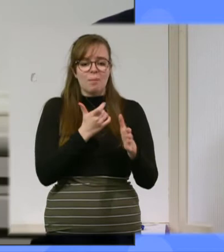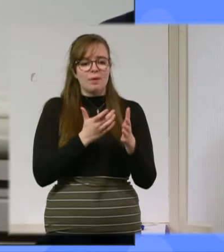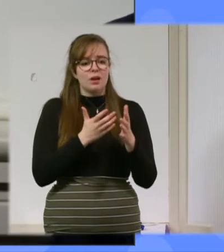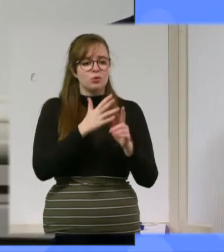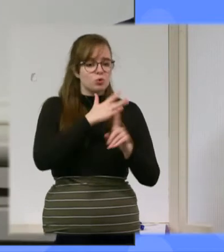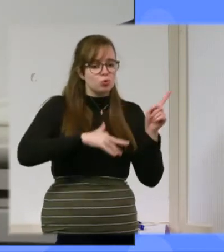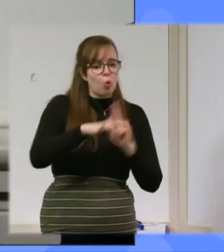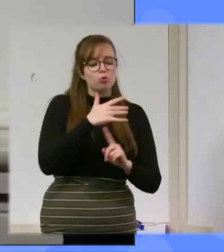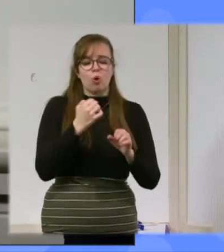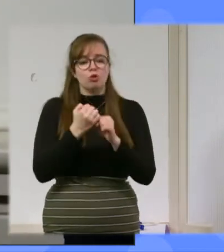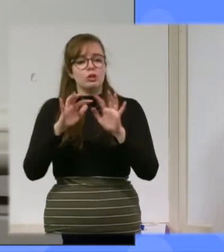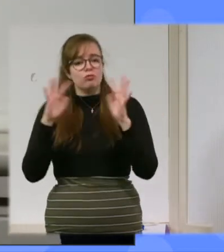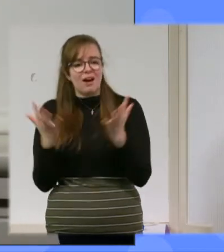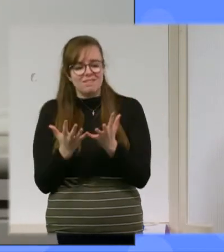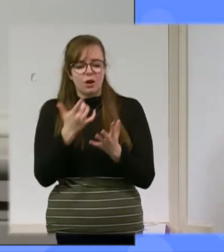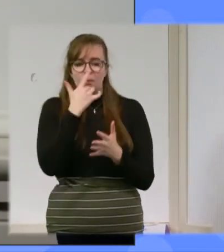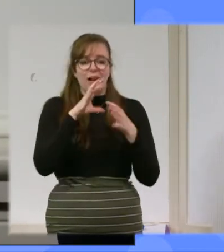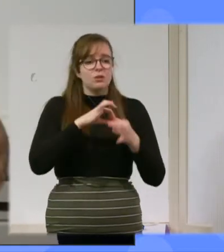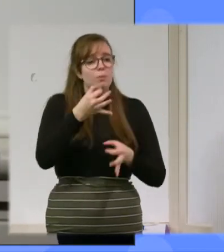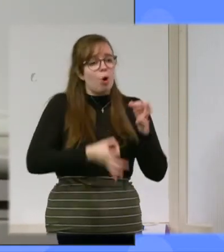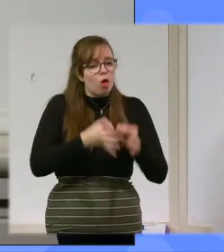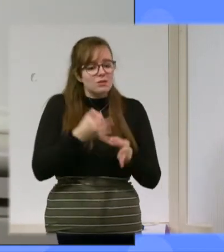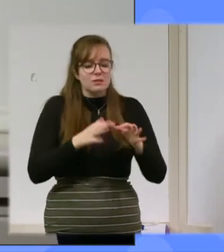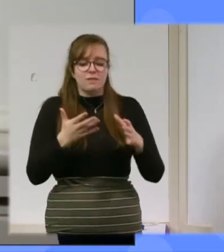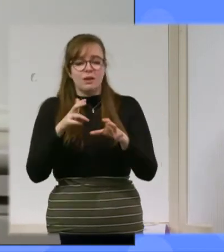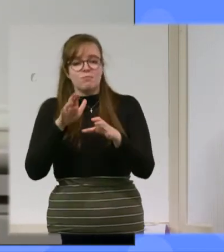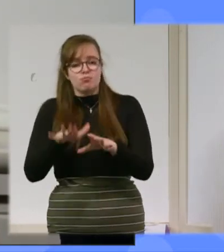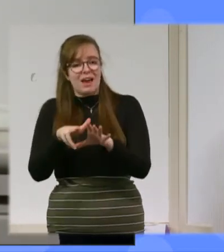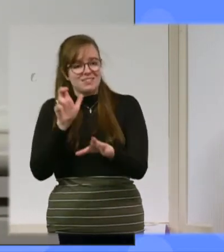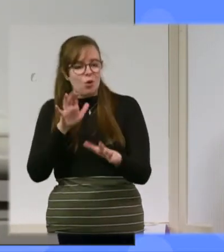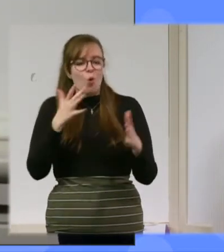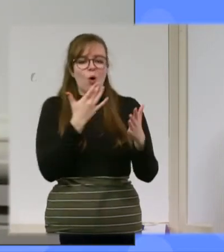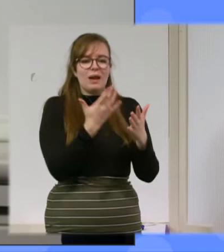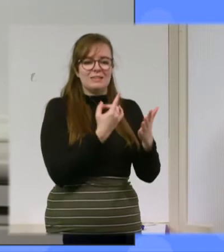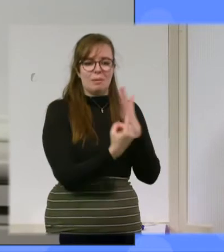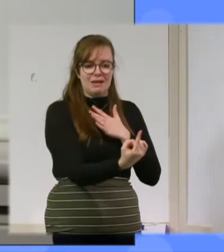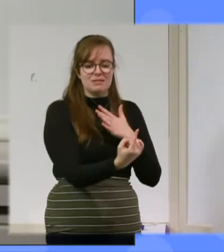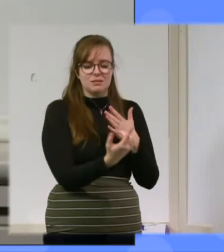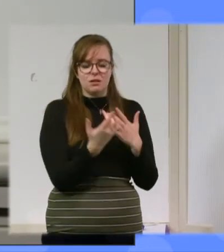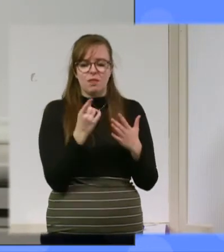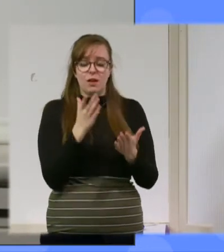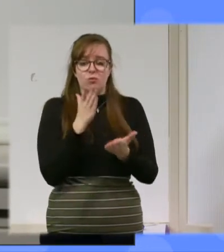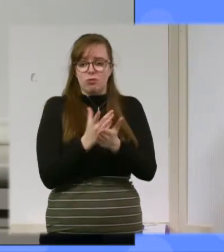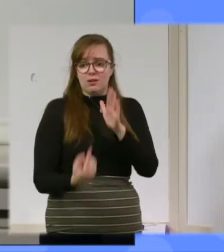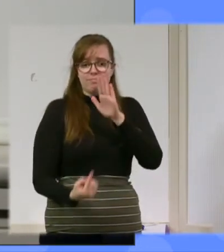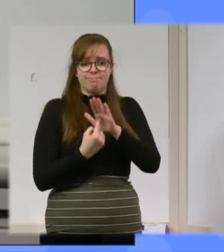reasons it can be on political reasons whether it's brexit or independence and there's an absolute it's absolutely vital that we start coming back together